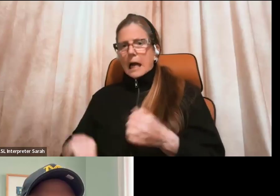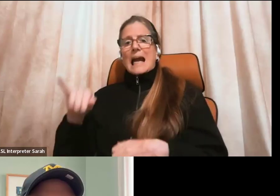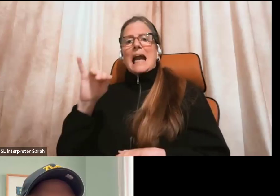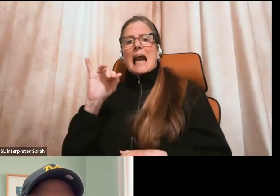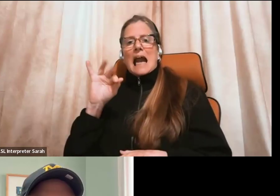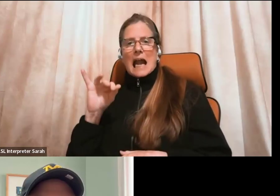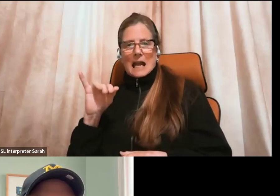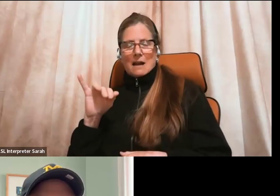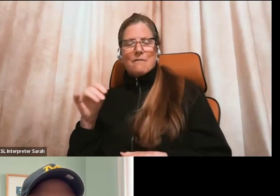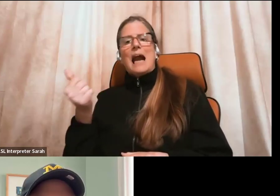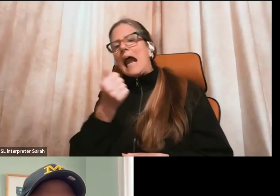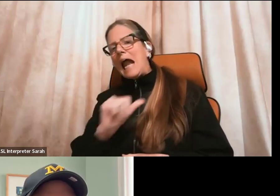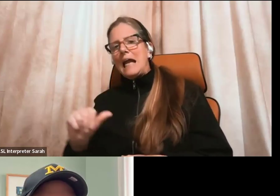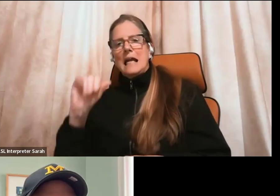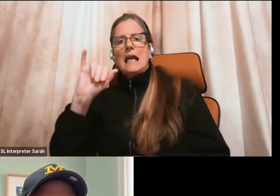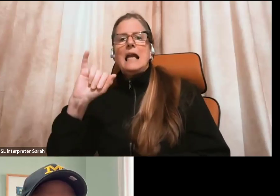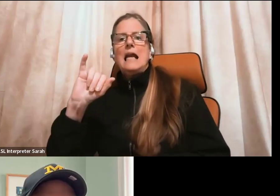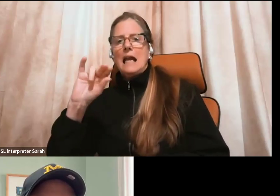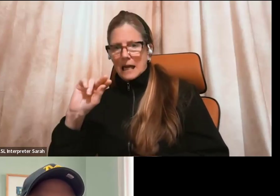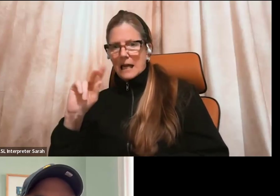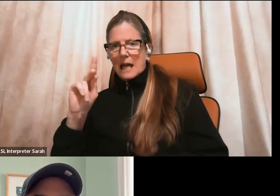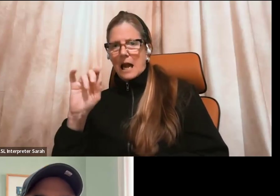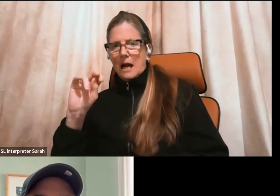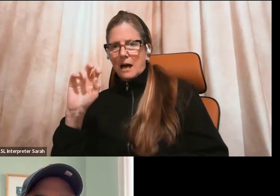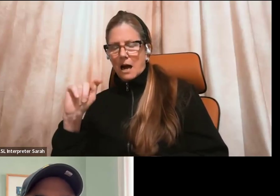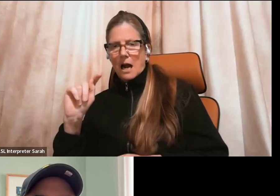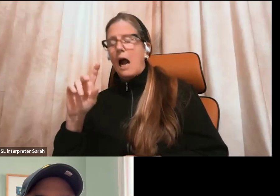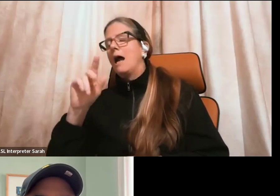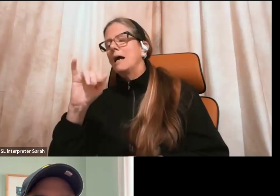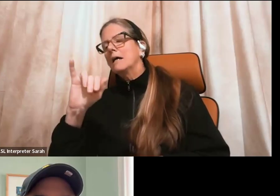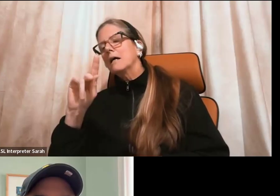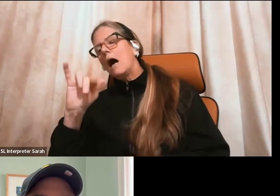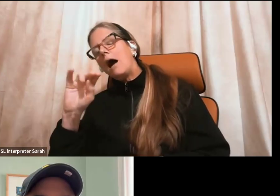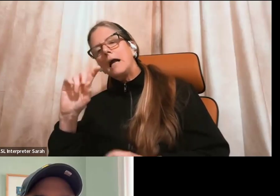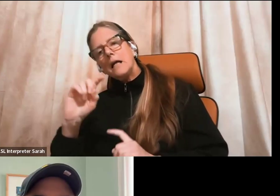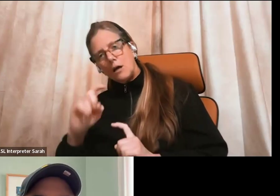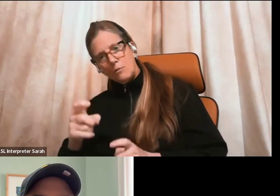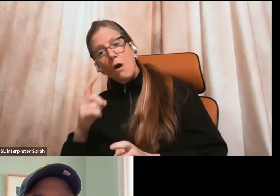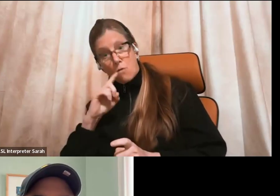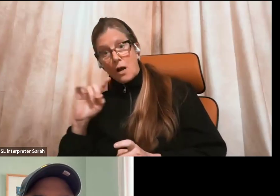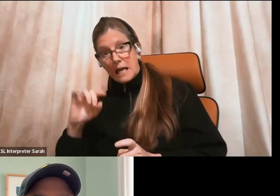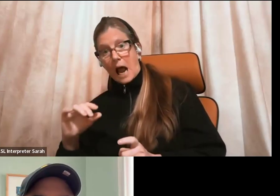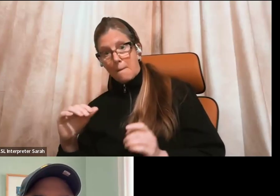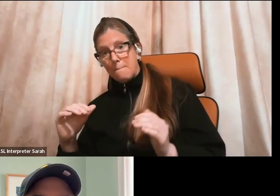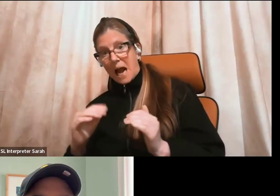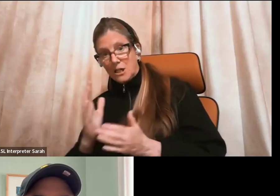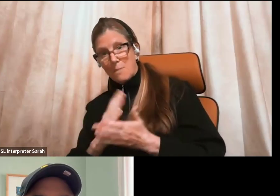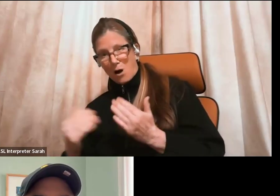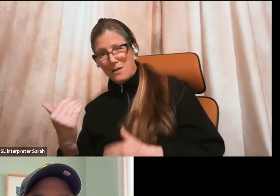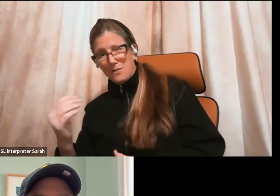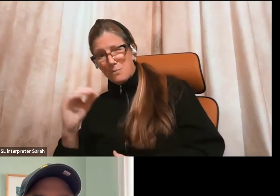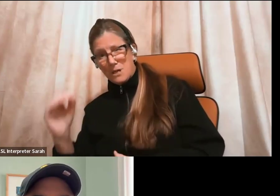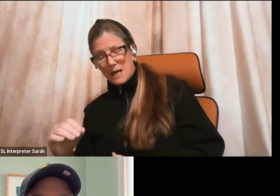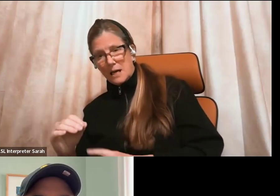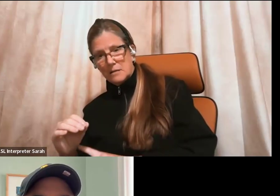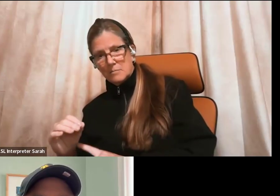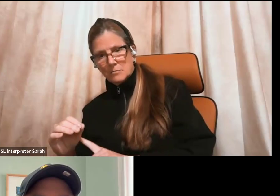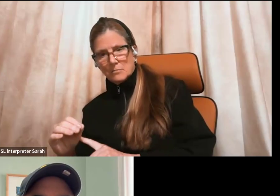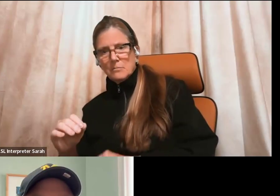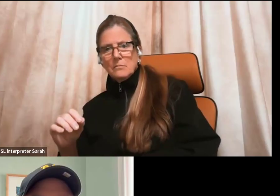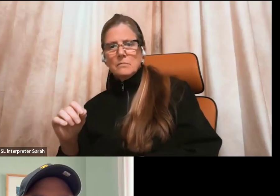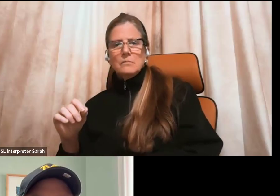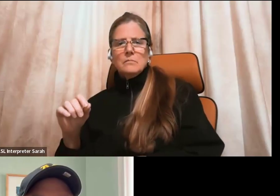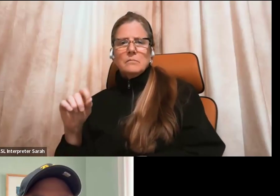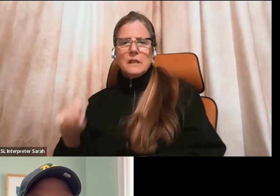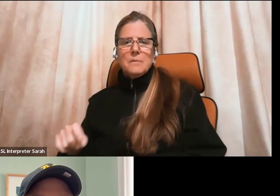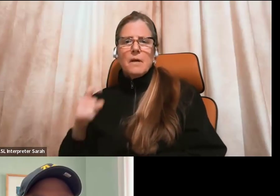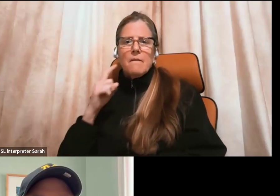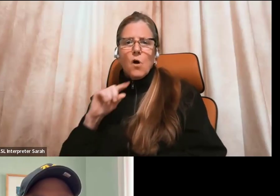the matching component for it to be… new, undepreciated equipment. So there